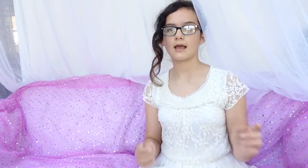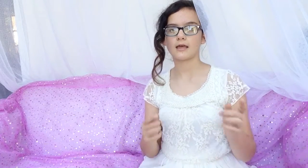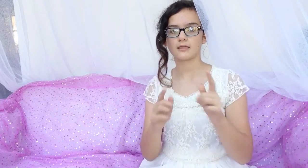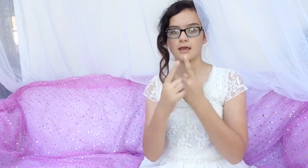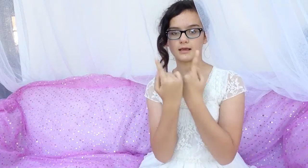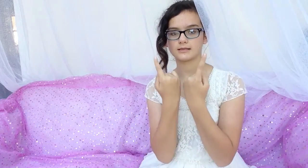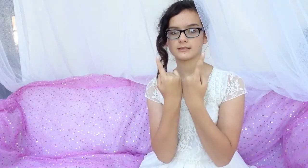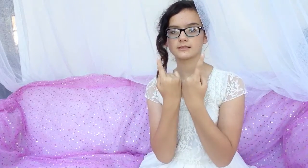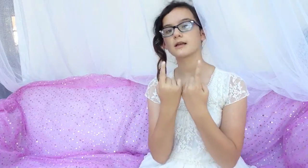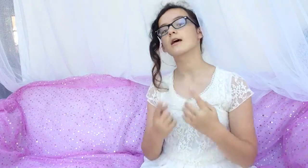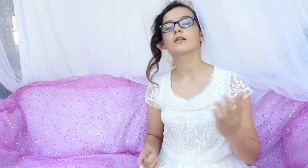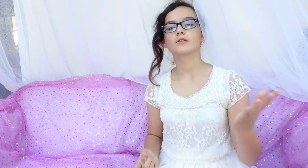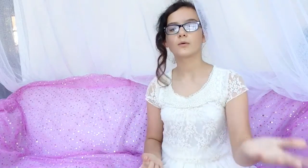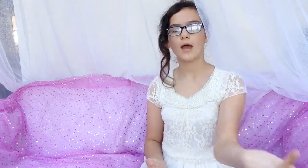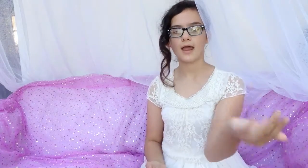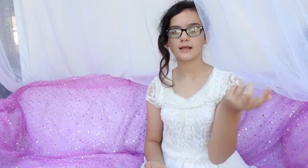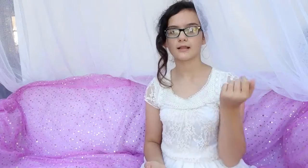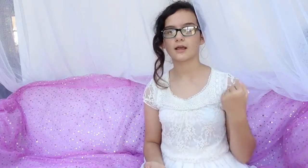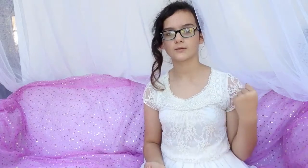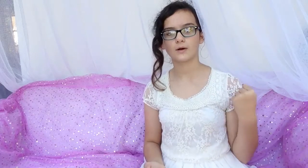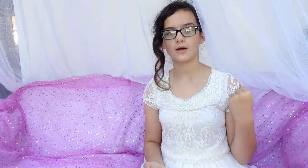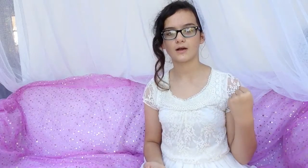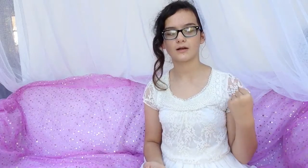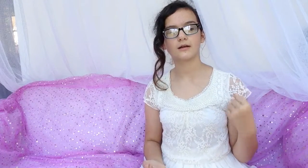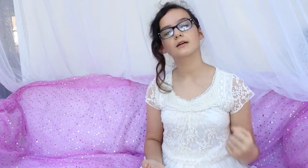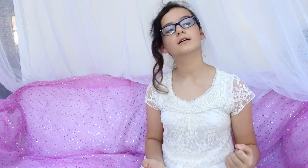Things the way they were